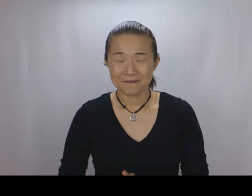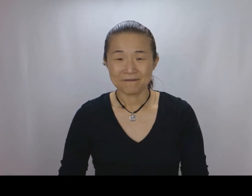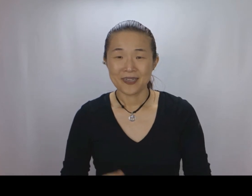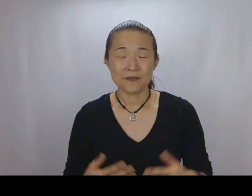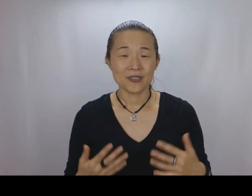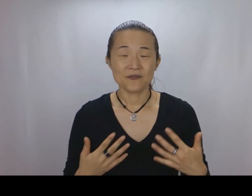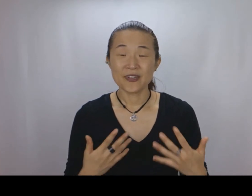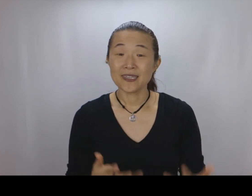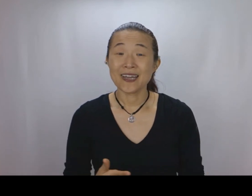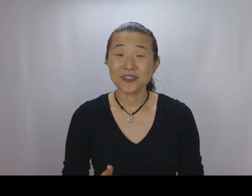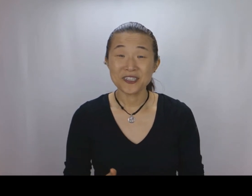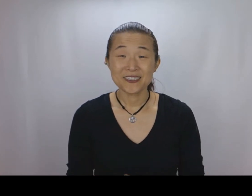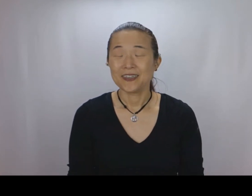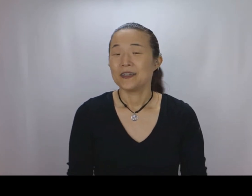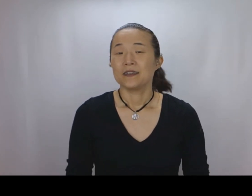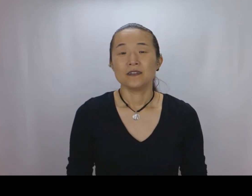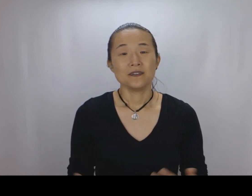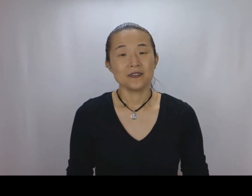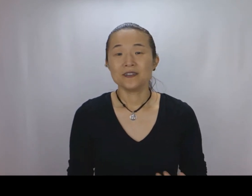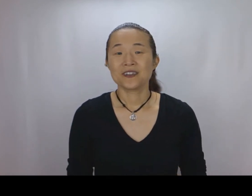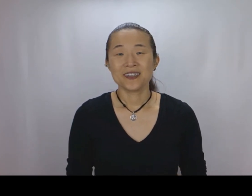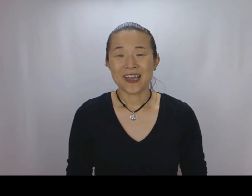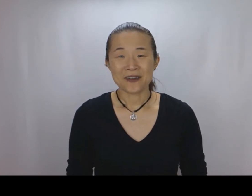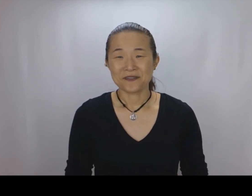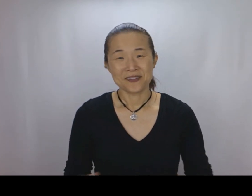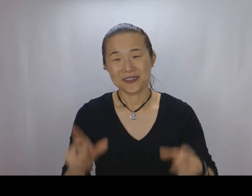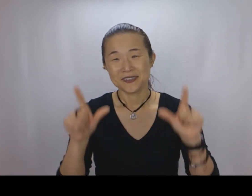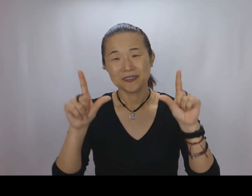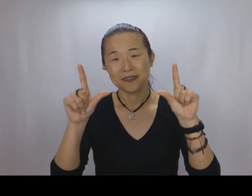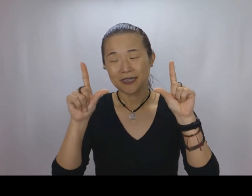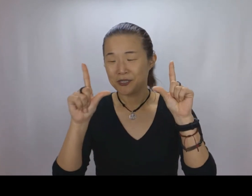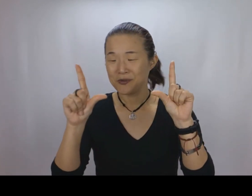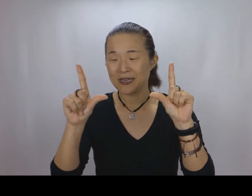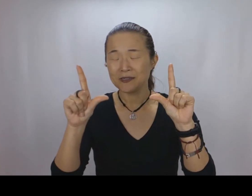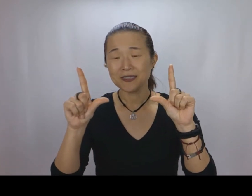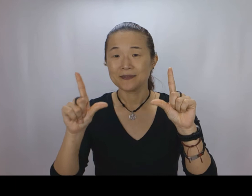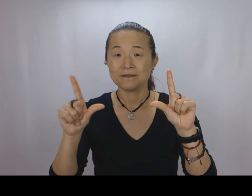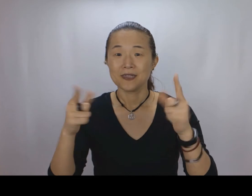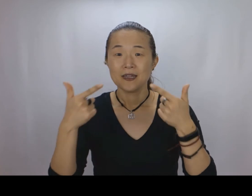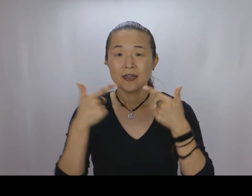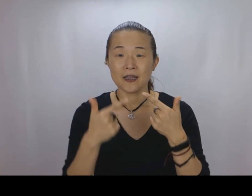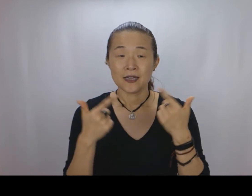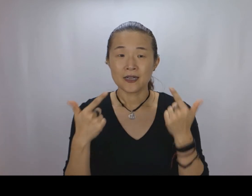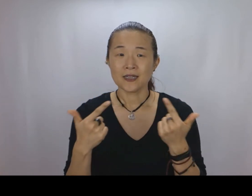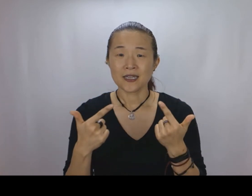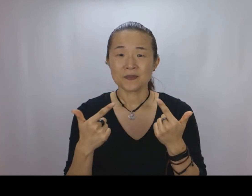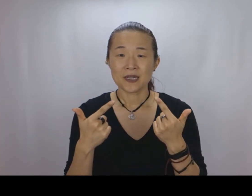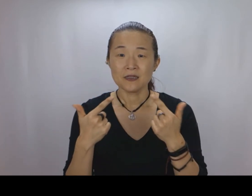And when you're feeling that good, you're going to laugh, so take two L's and kind of like smile,